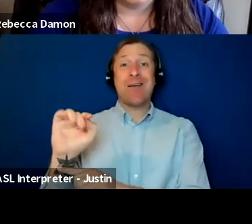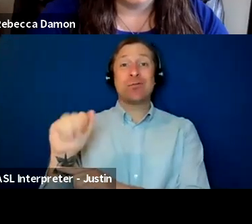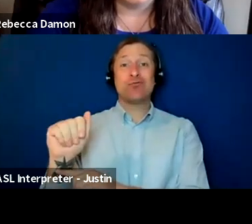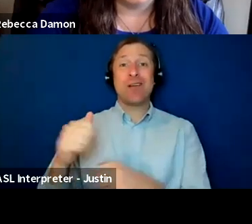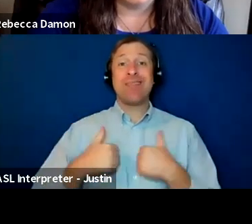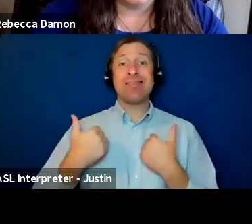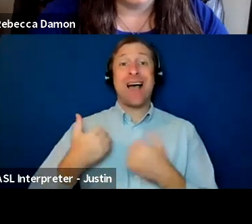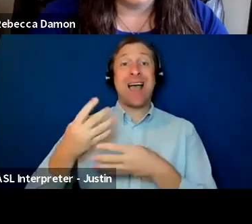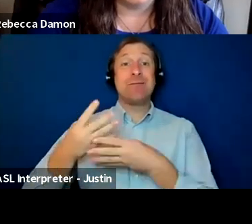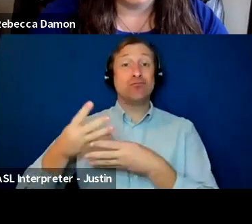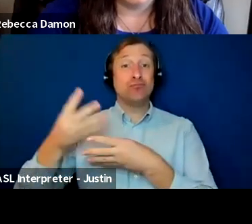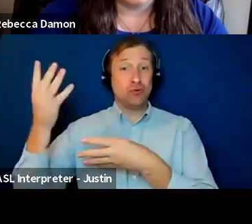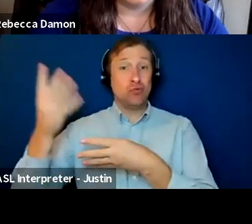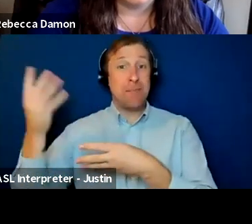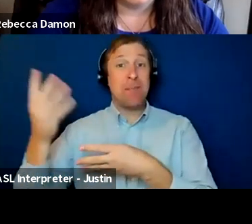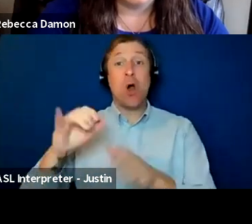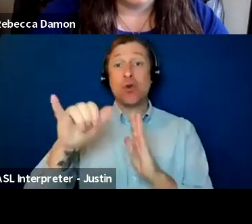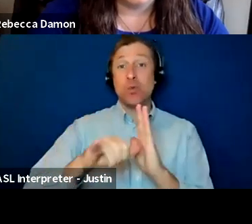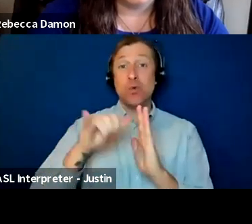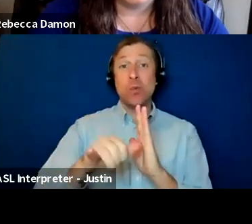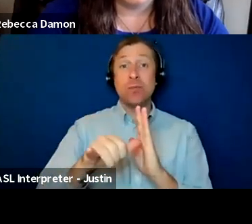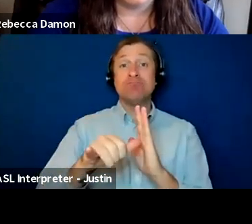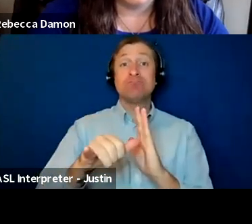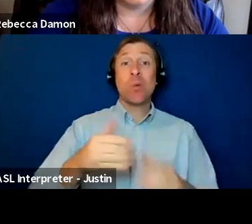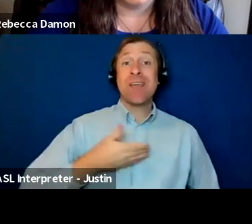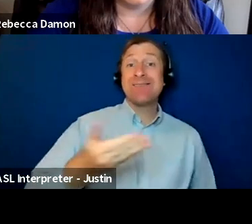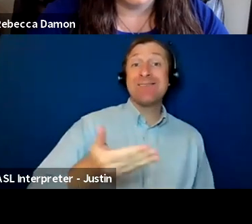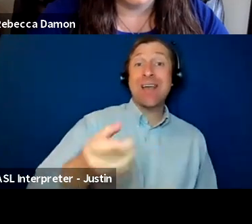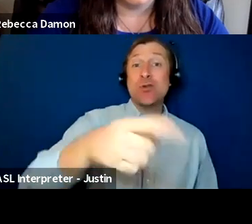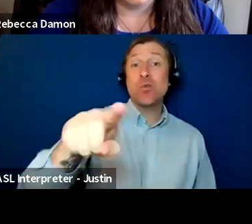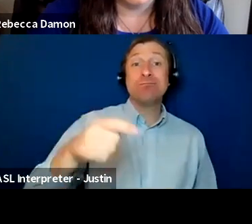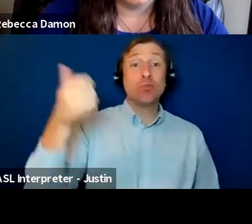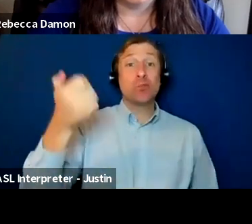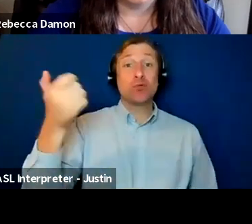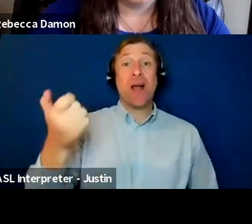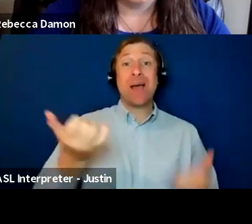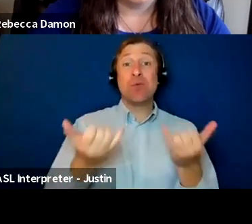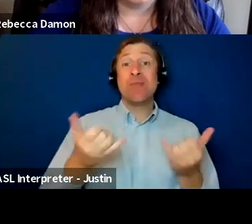livestream and video events, we invite you to subscribe to this channel. You can go ahead and do that right now.